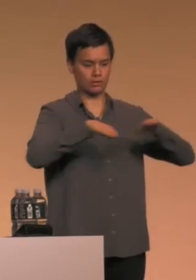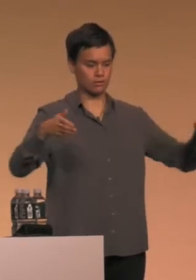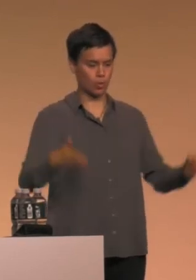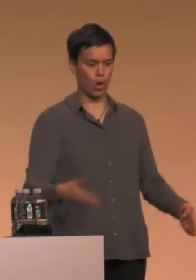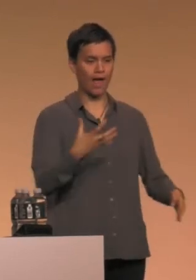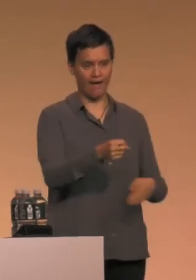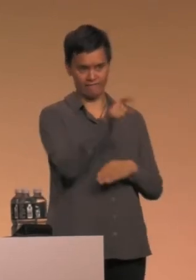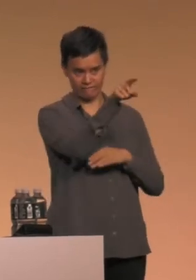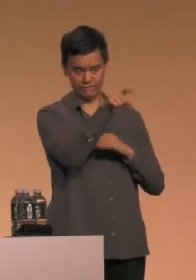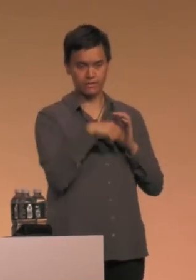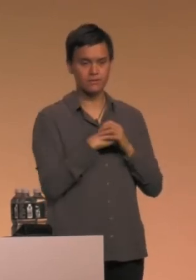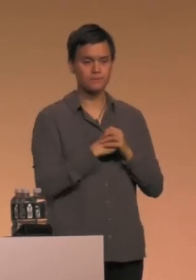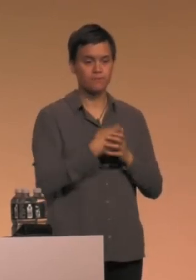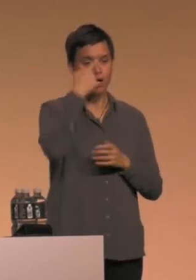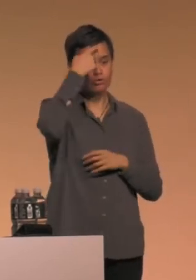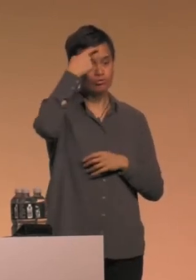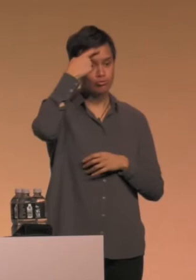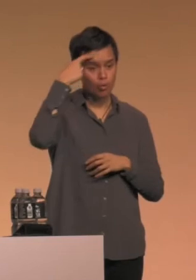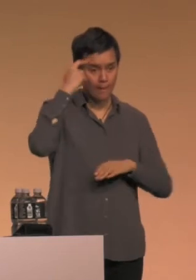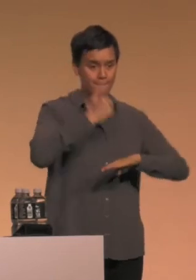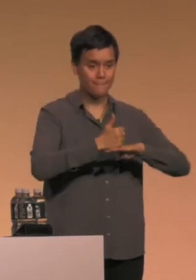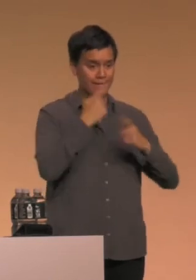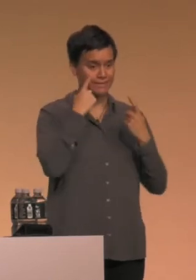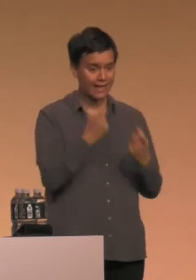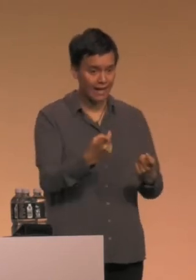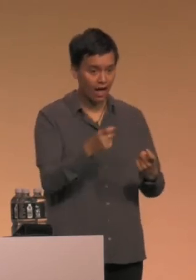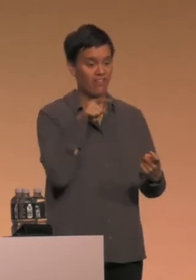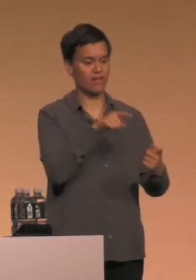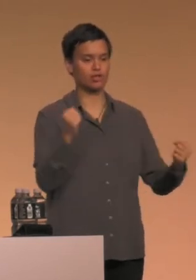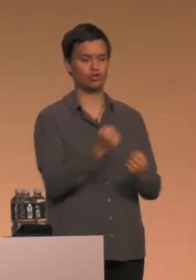Trauma-informed carers, strengths-based service delivery that's grounded in an understanding